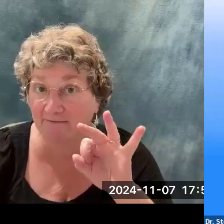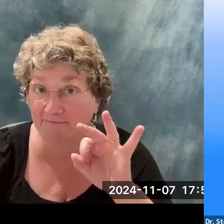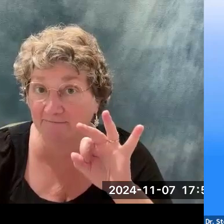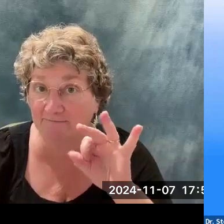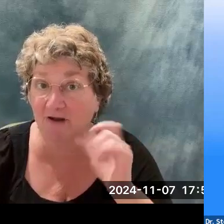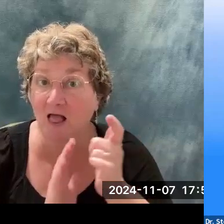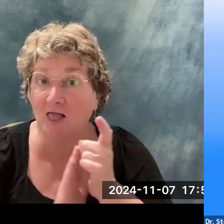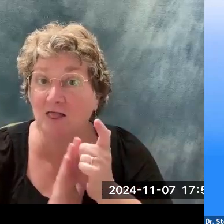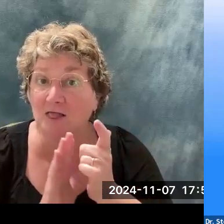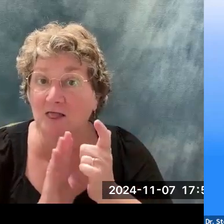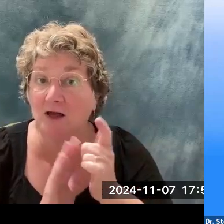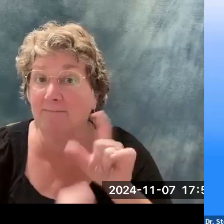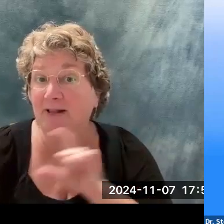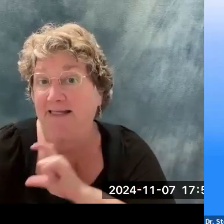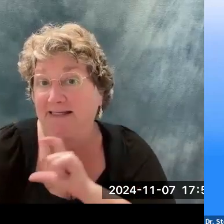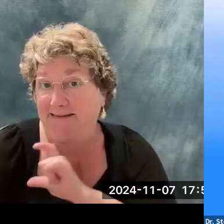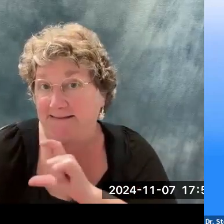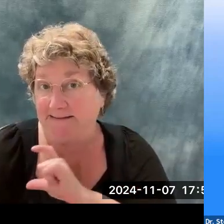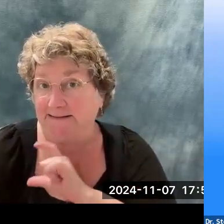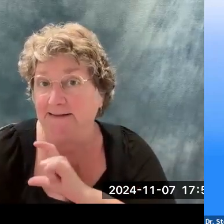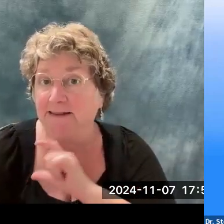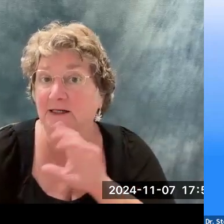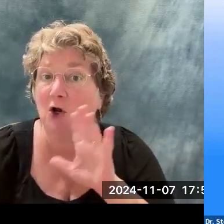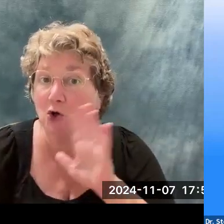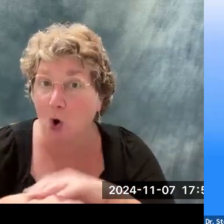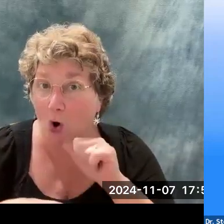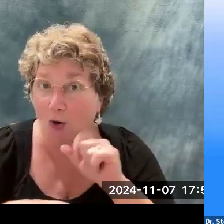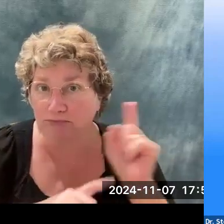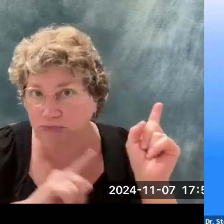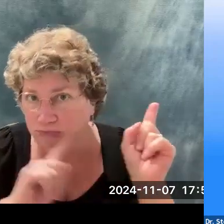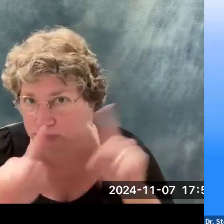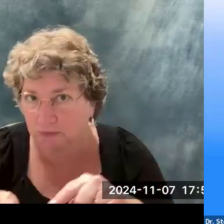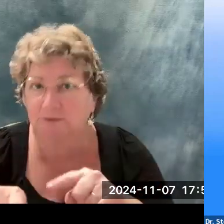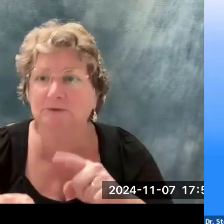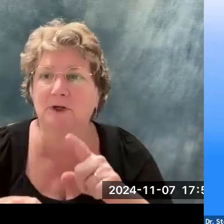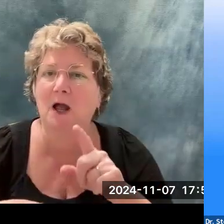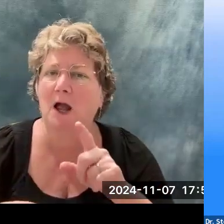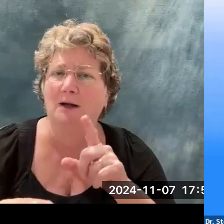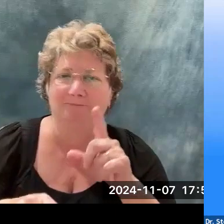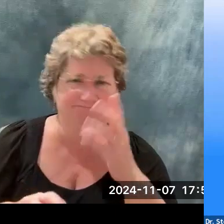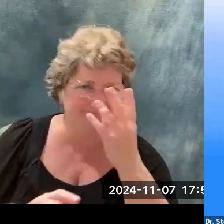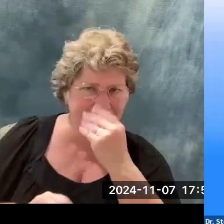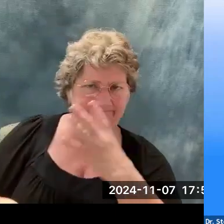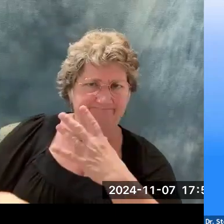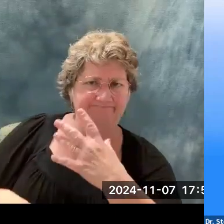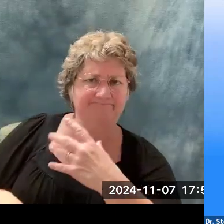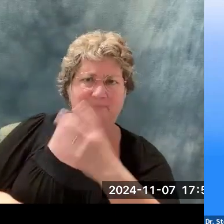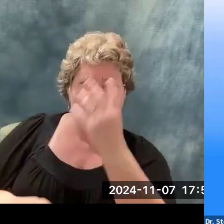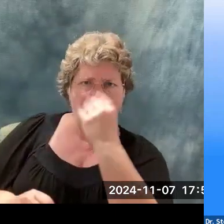sort of do a co-response, the individual will be notified of that, will know ahead of time. Yep.